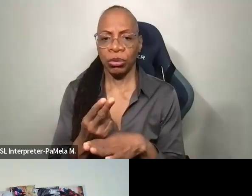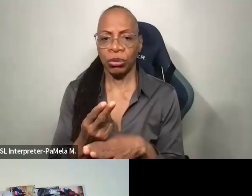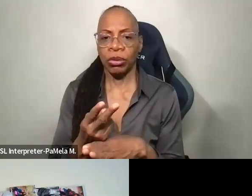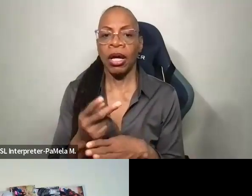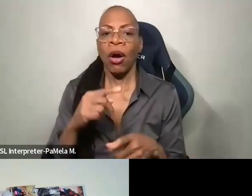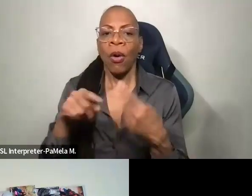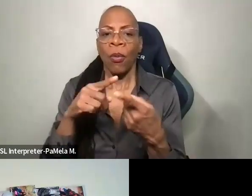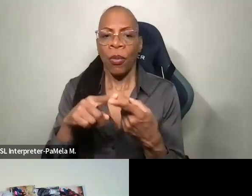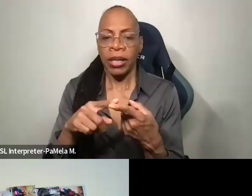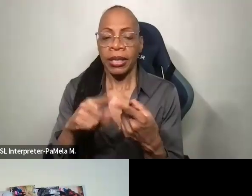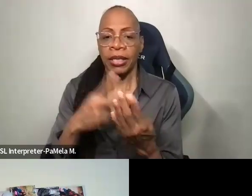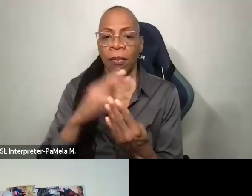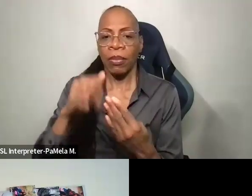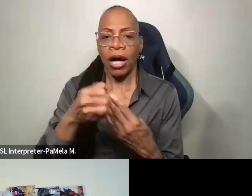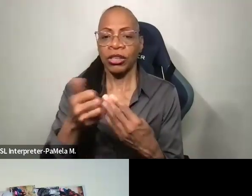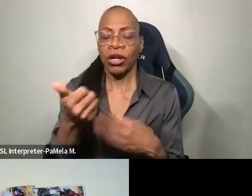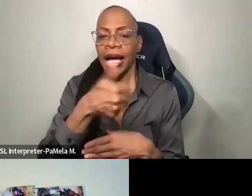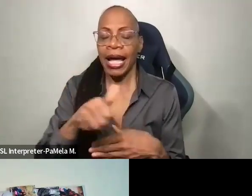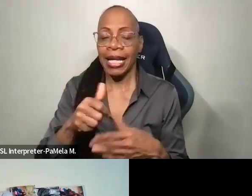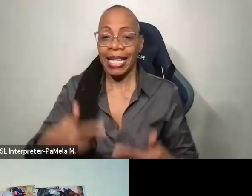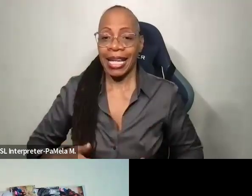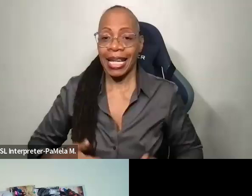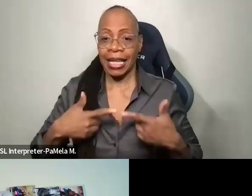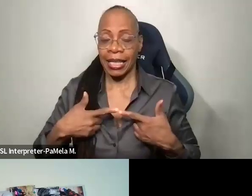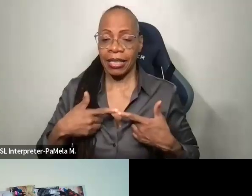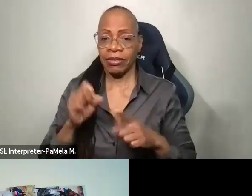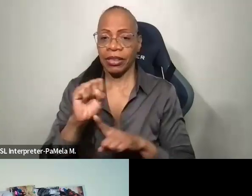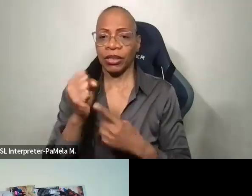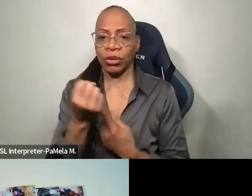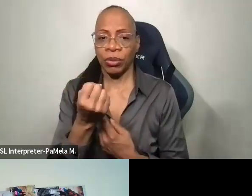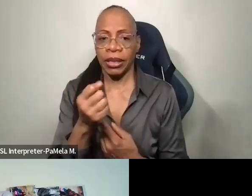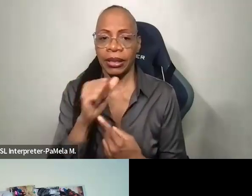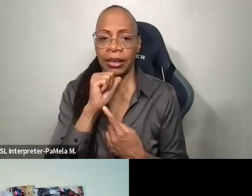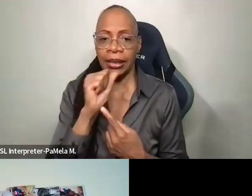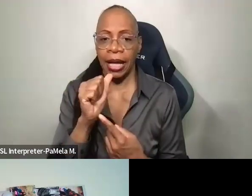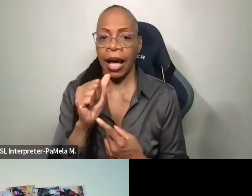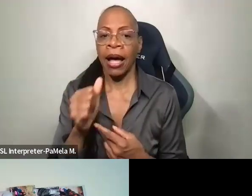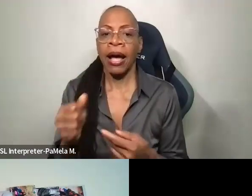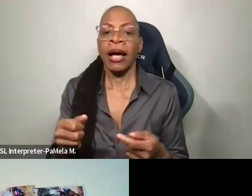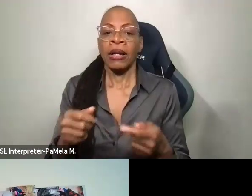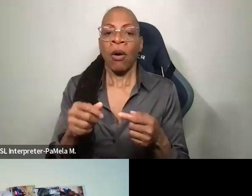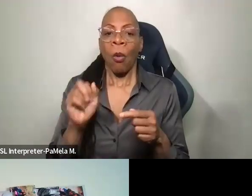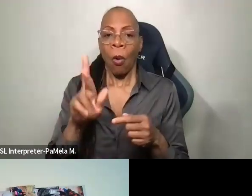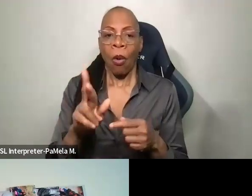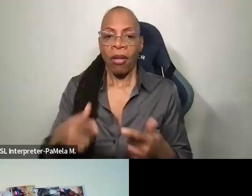or living situation that is not representative of their place of residence." So it's just like having the conversation,